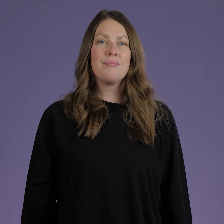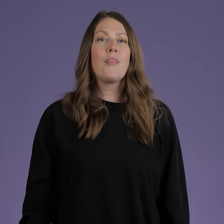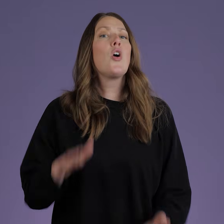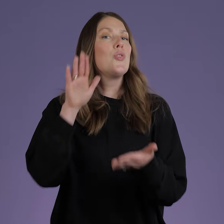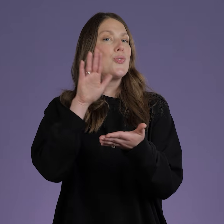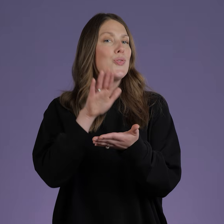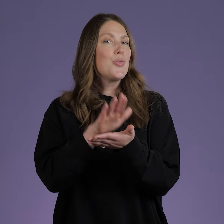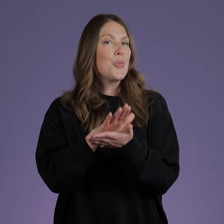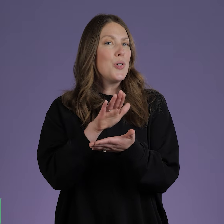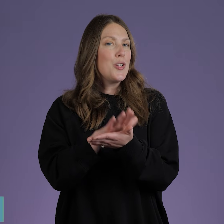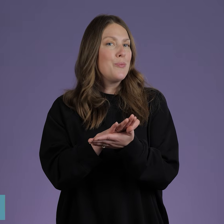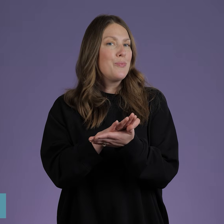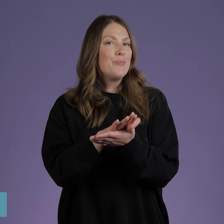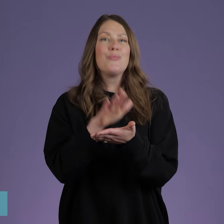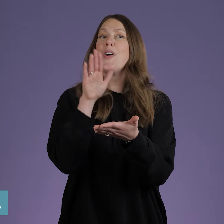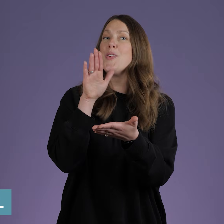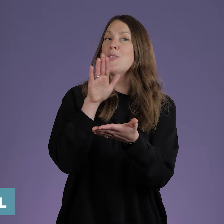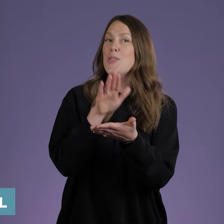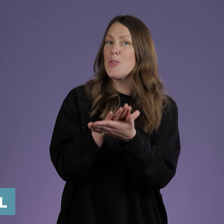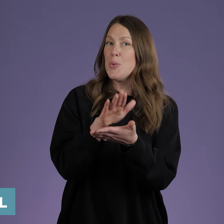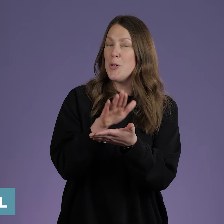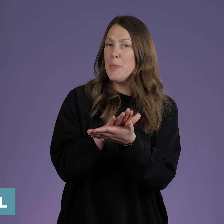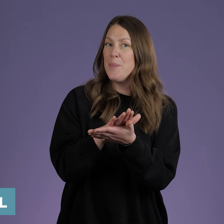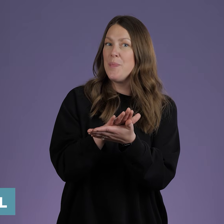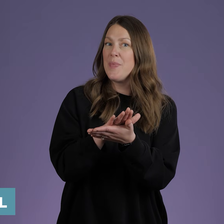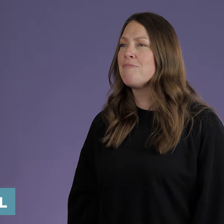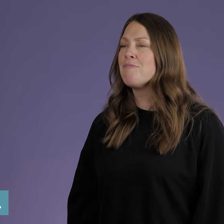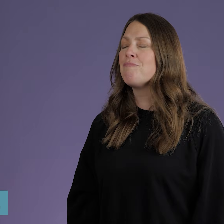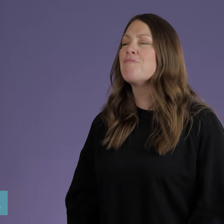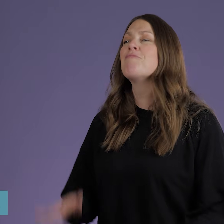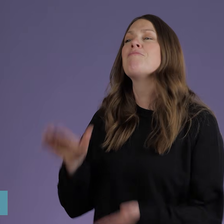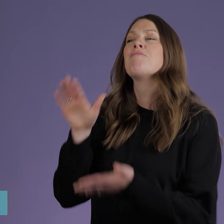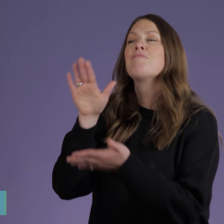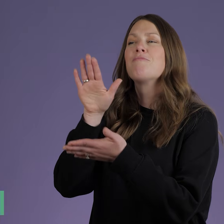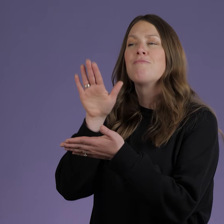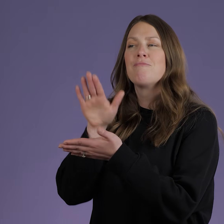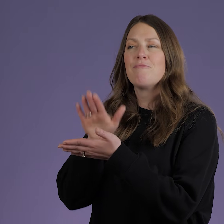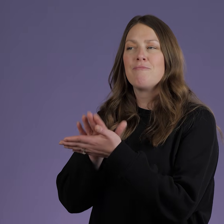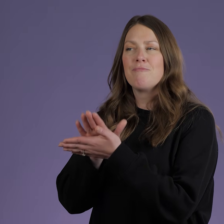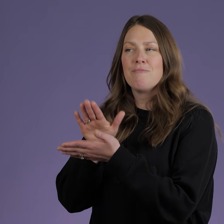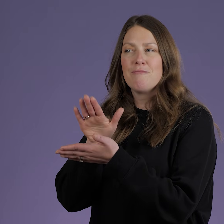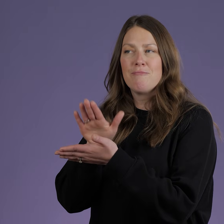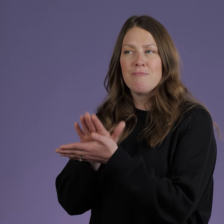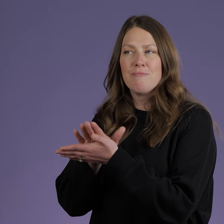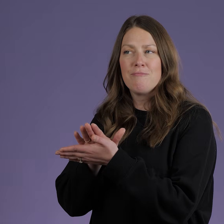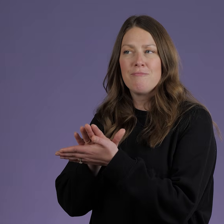School. I like to think of clapping hands,